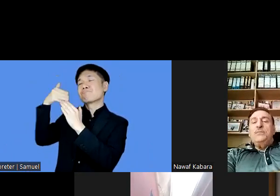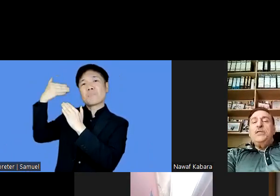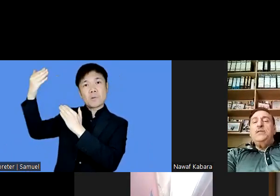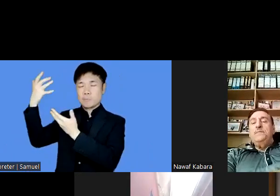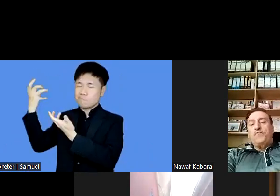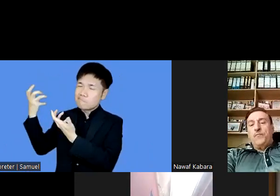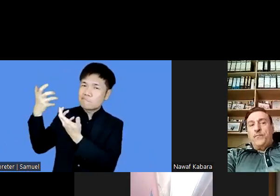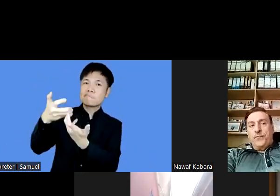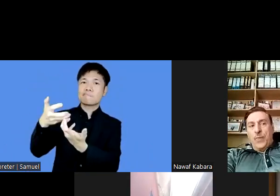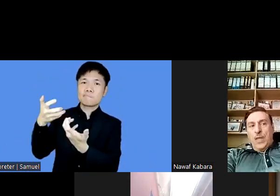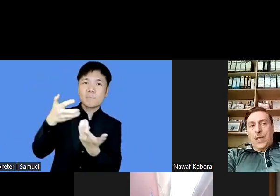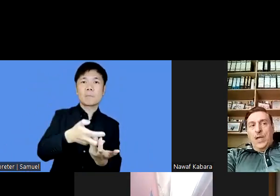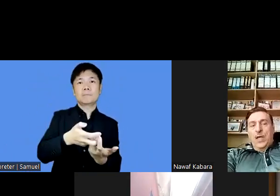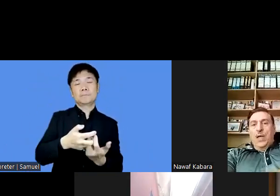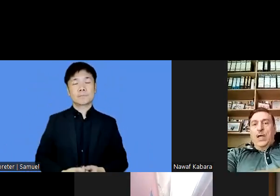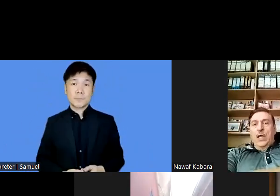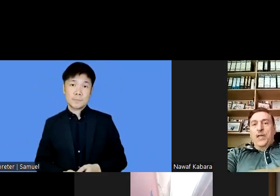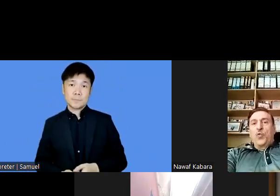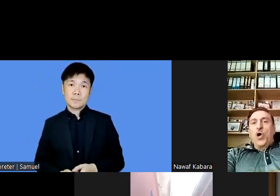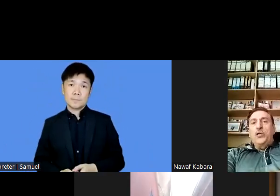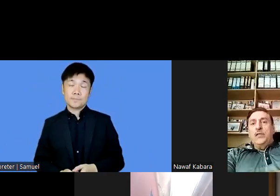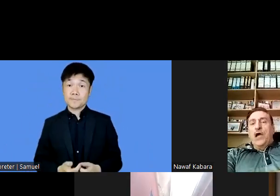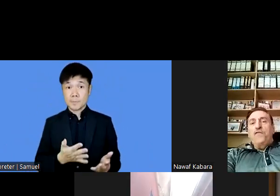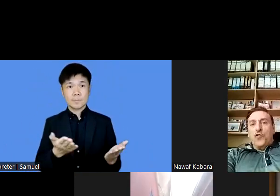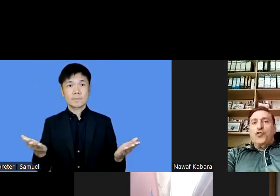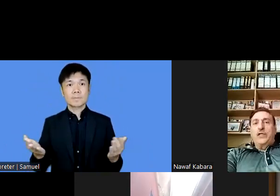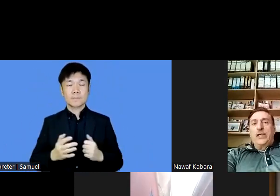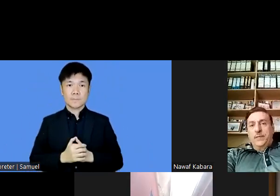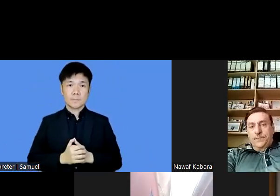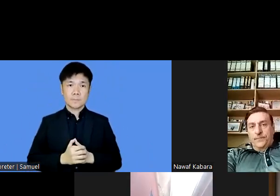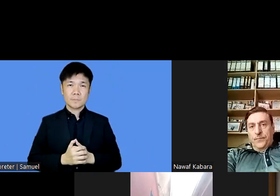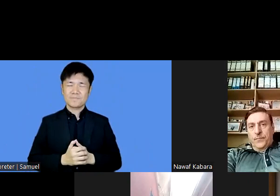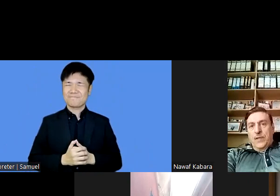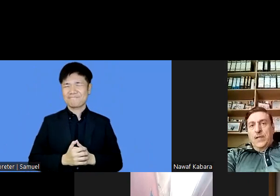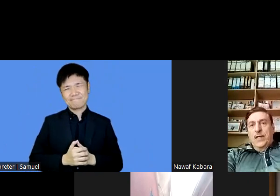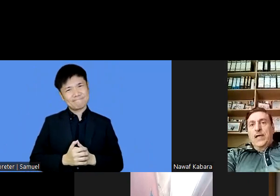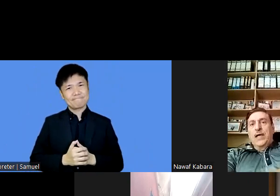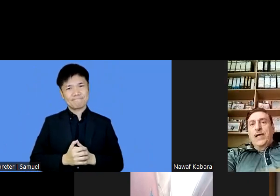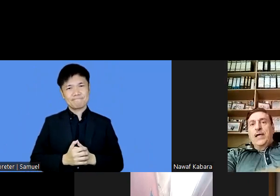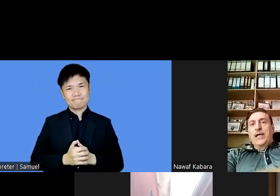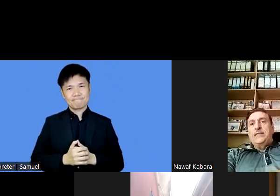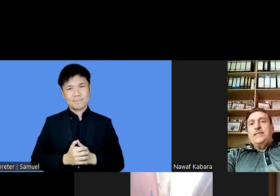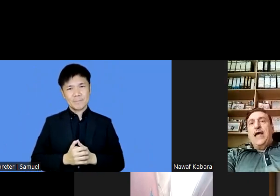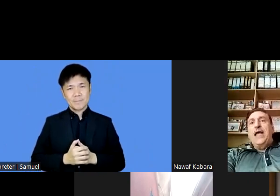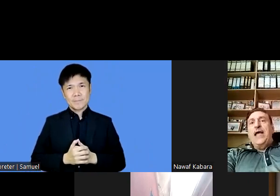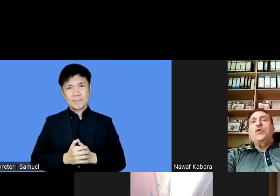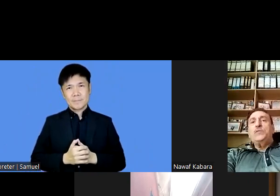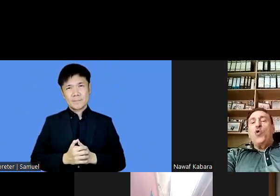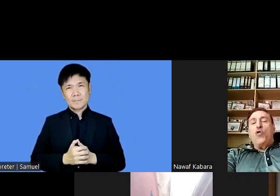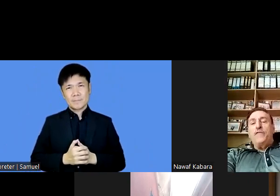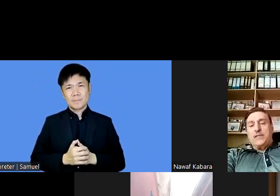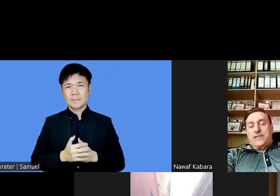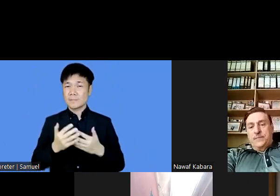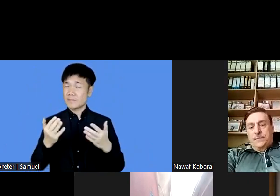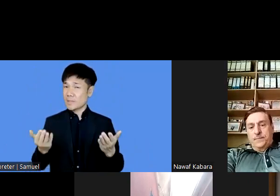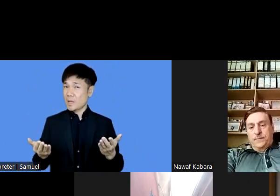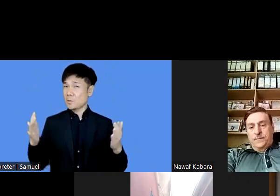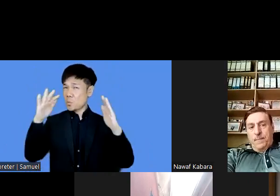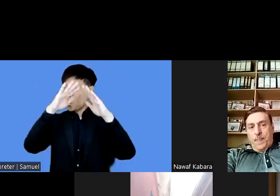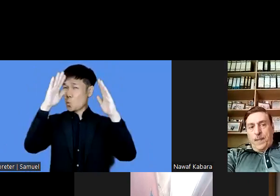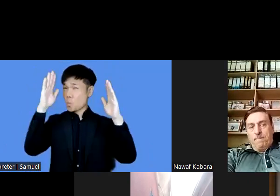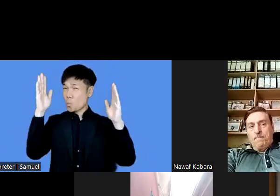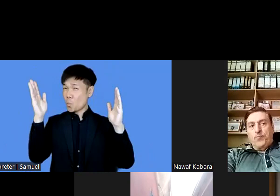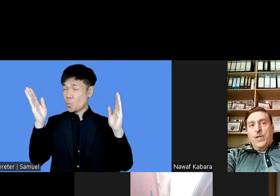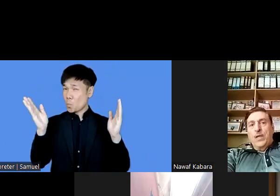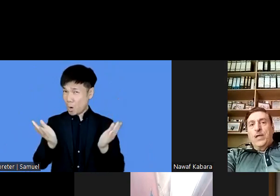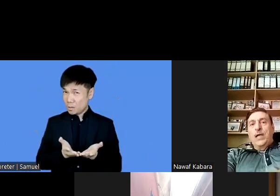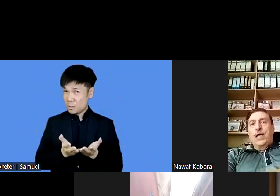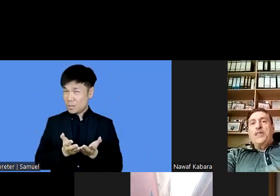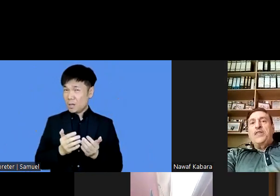Ladies and gentlemen, the world unfortunately is heading toward more conflicts, and the